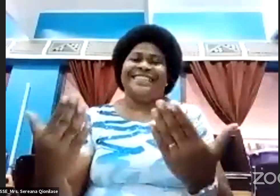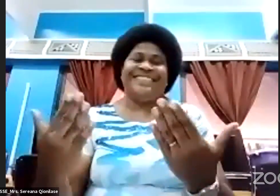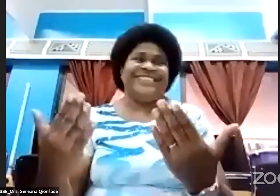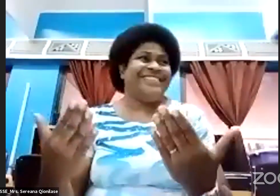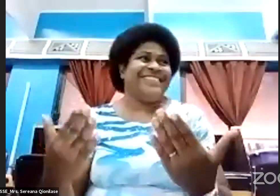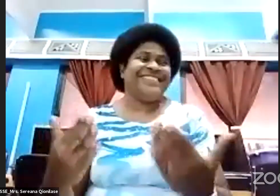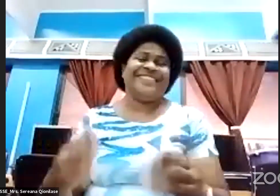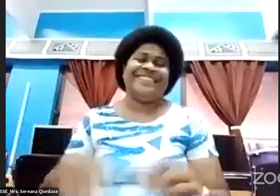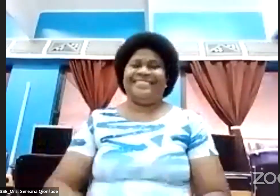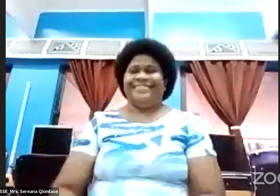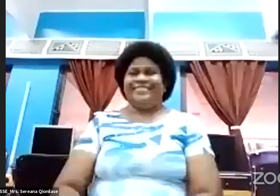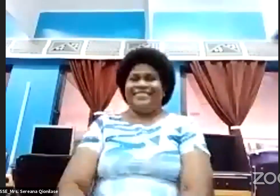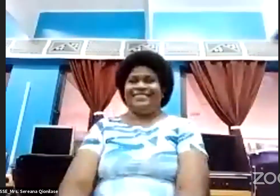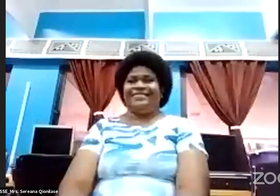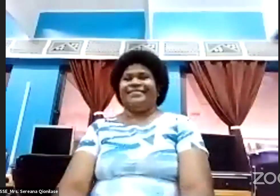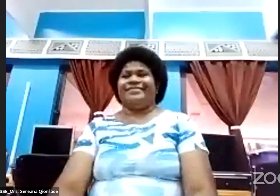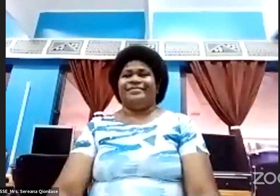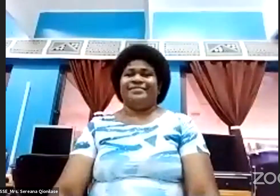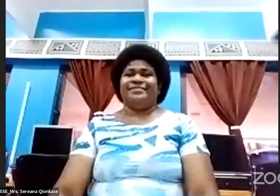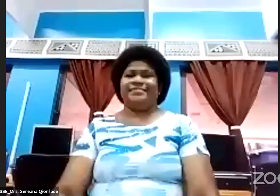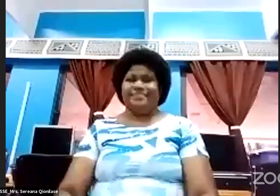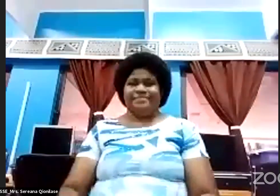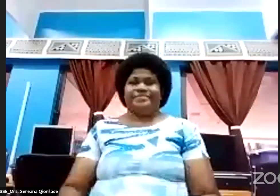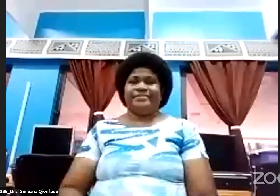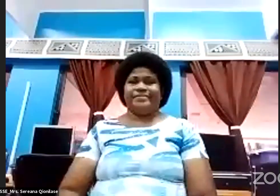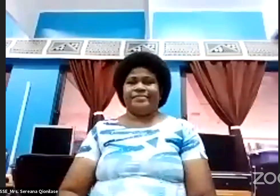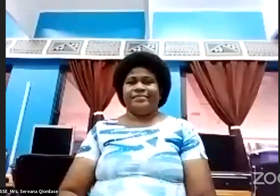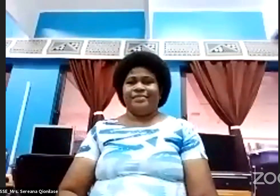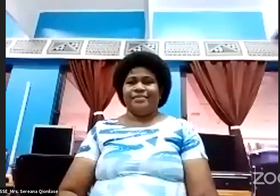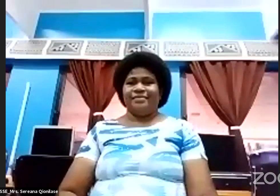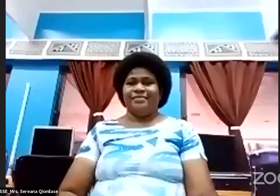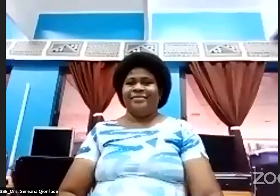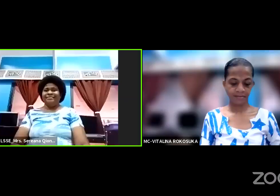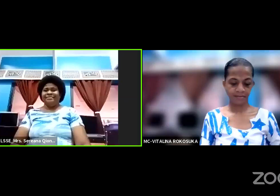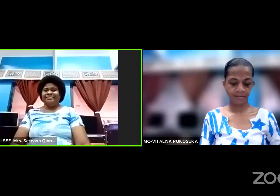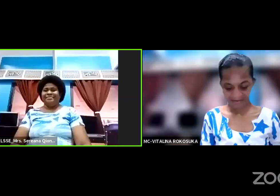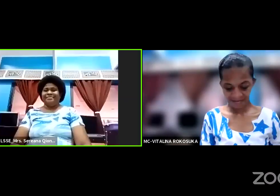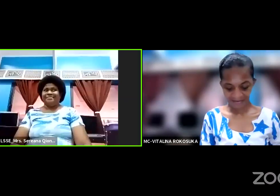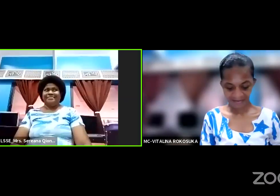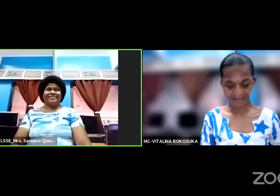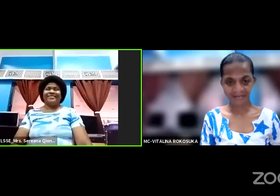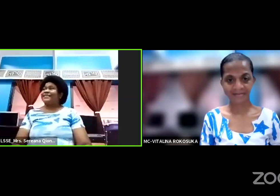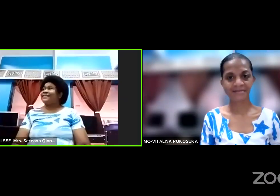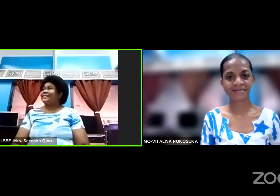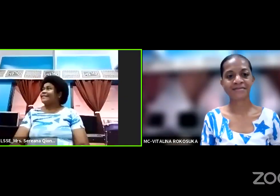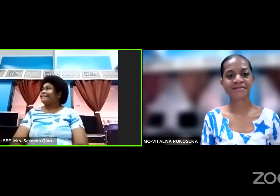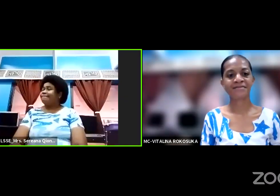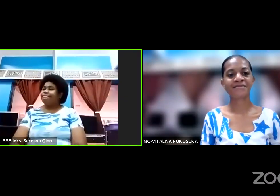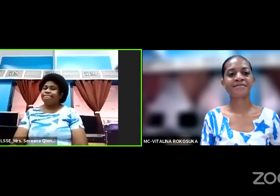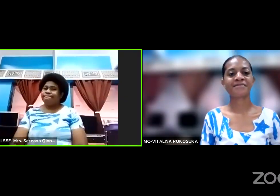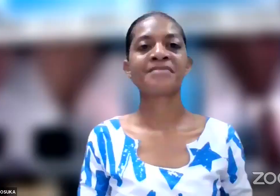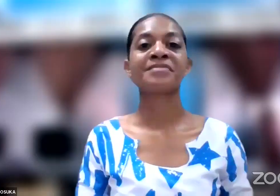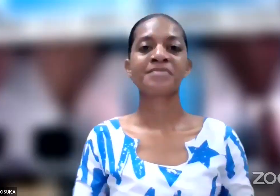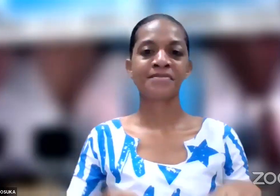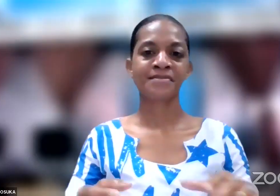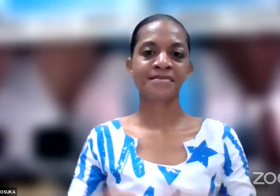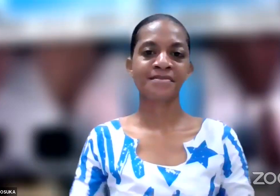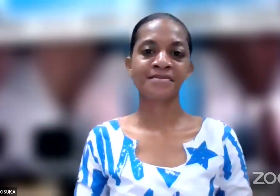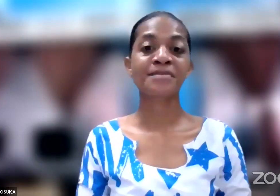First of all, I'd like to say happy International Week to all. My name is Ruth and I'm a